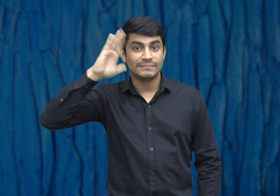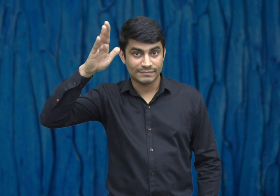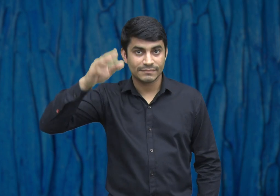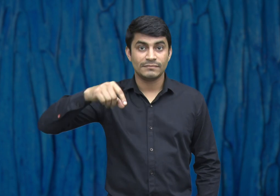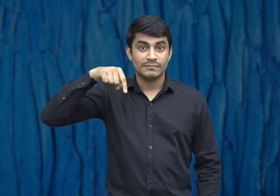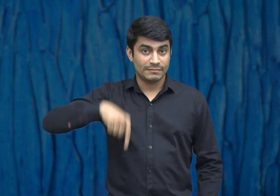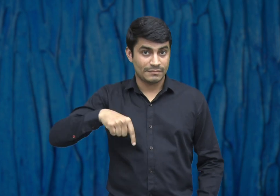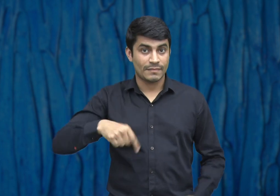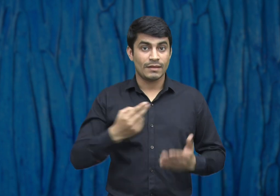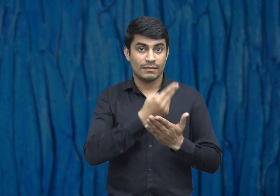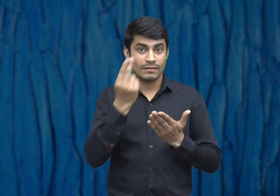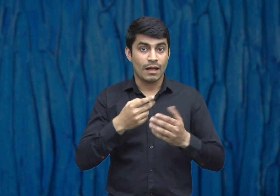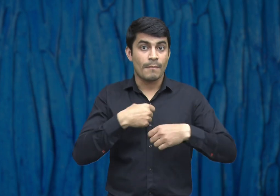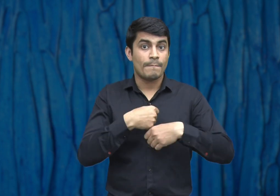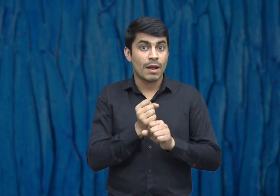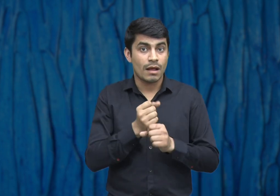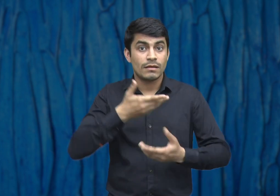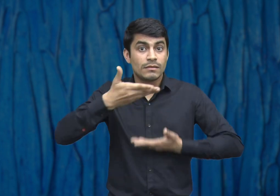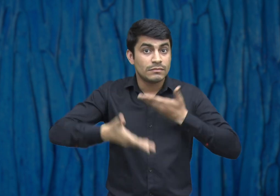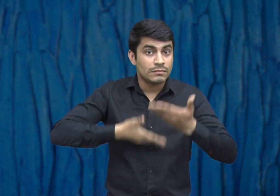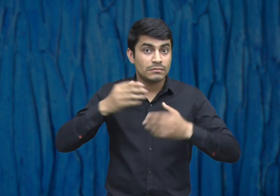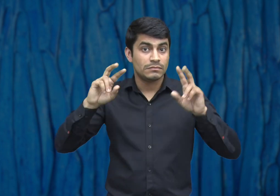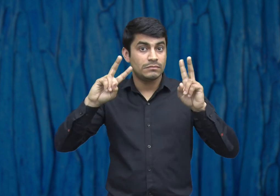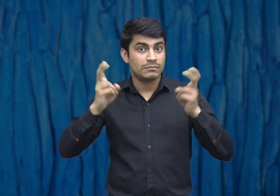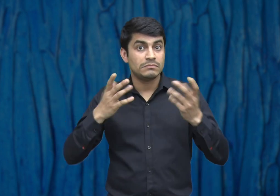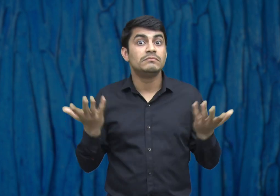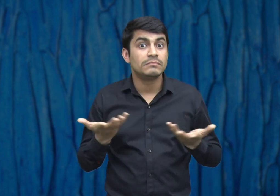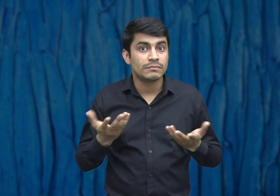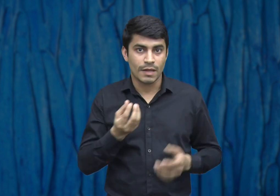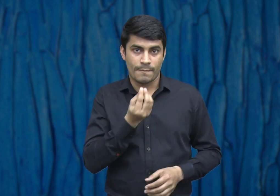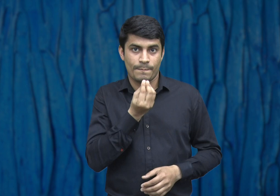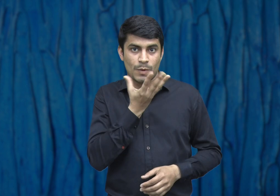Hello everyone! What are we going to learn in today's craft activity?